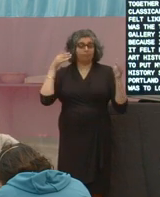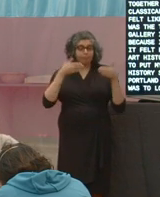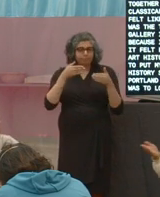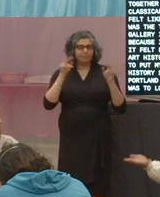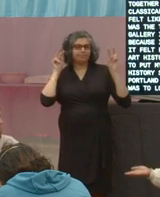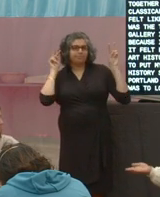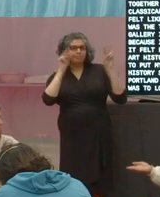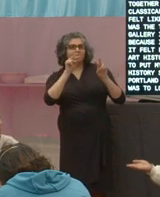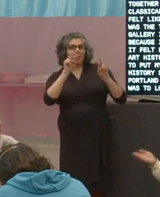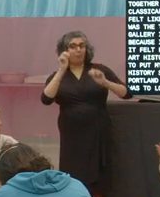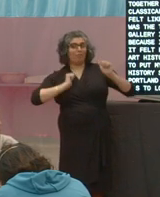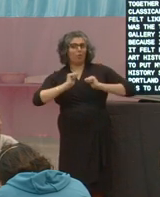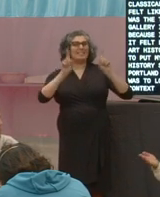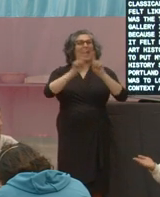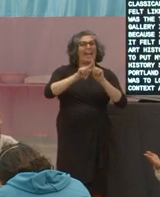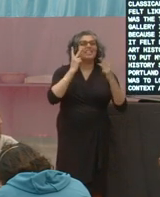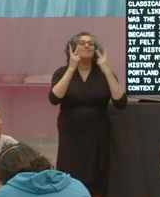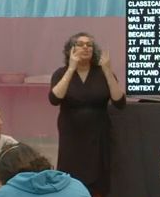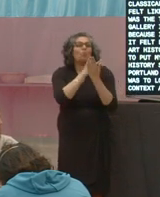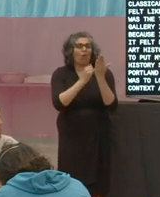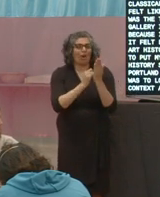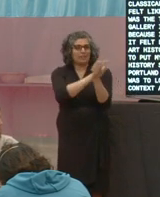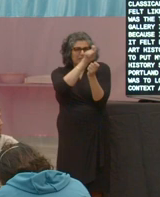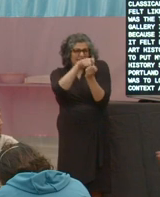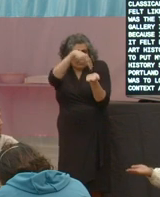visual art context and dance, specifically danced and visual